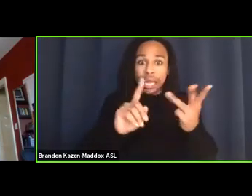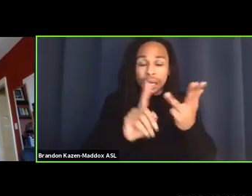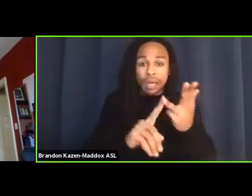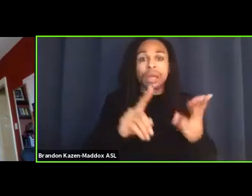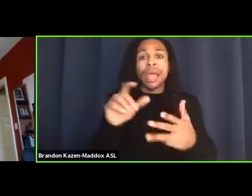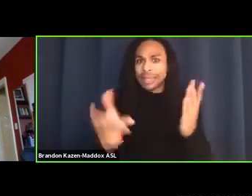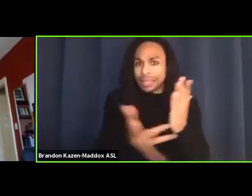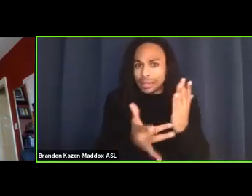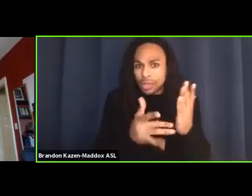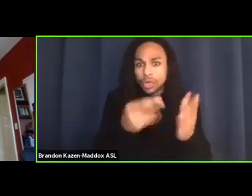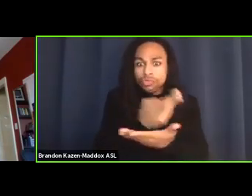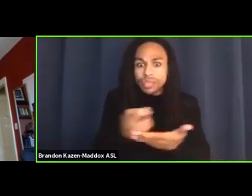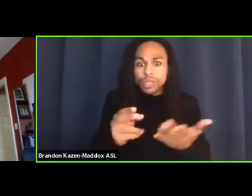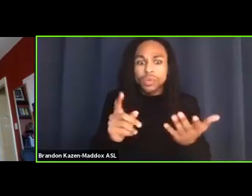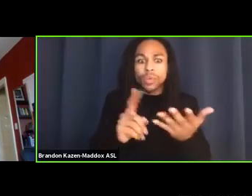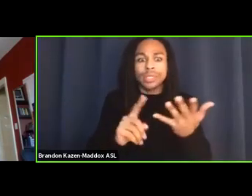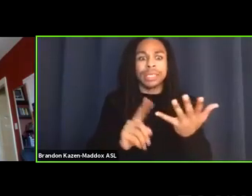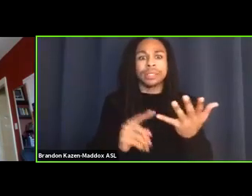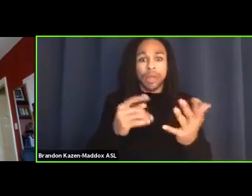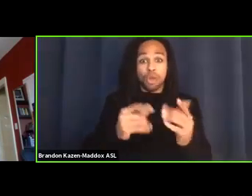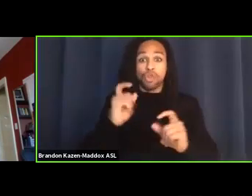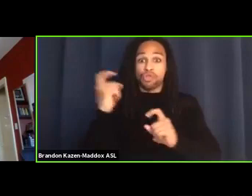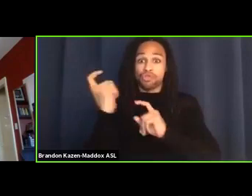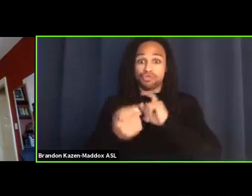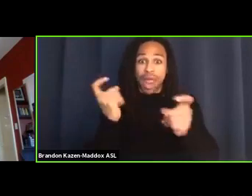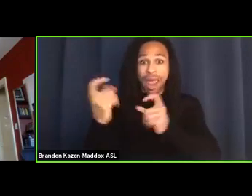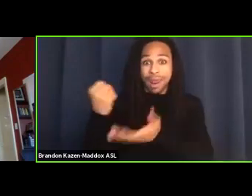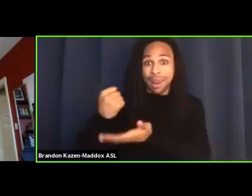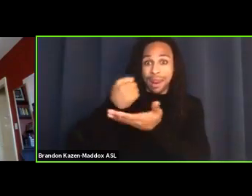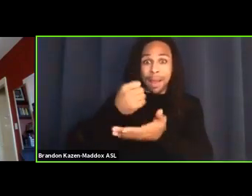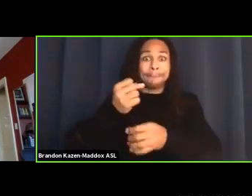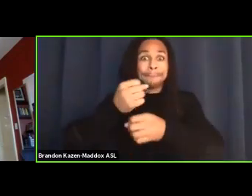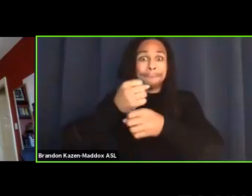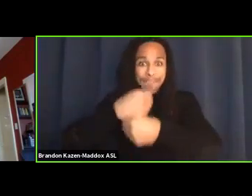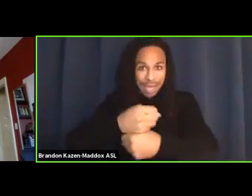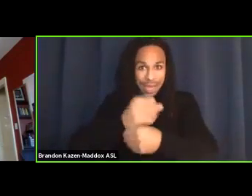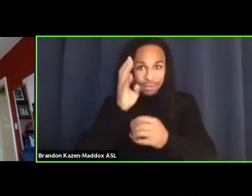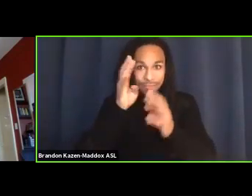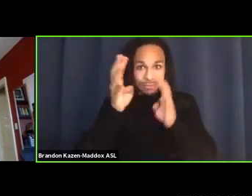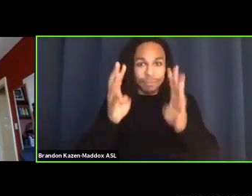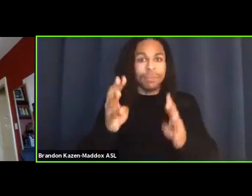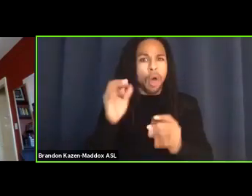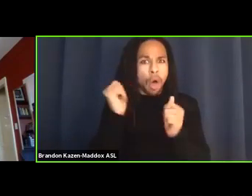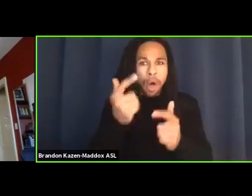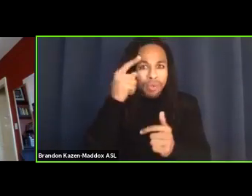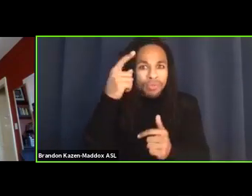those that ensure the safety of the community in these trying